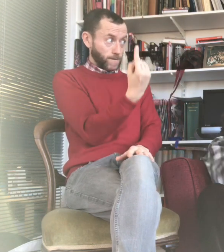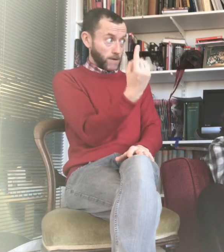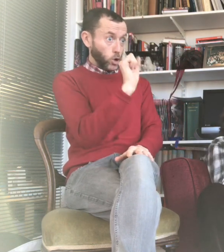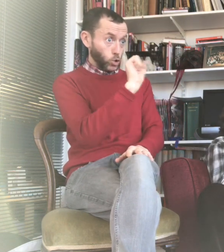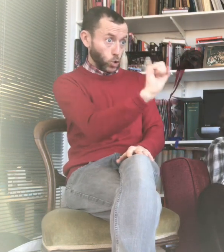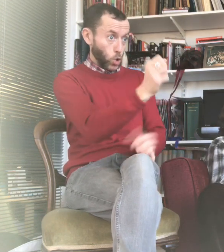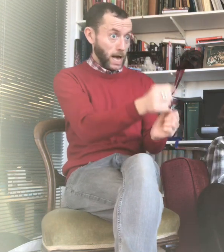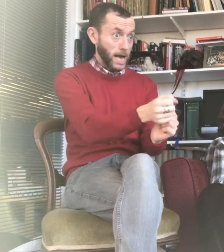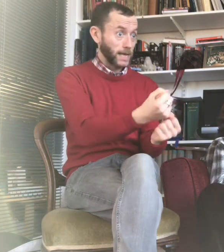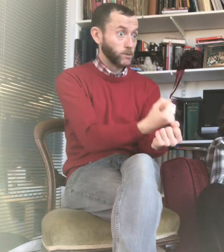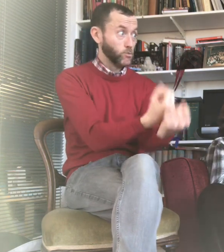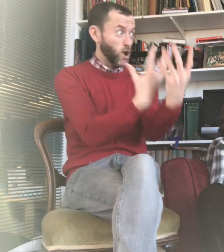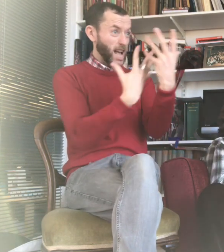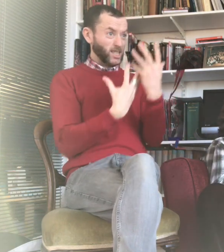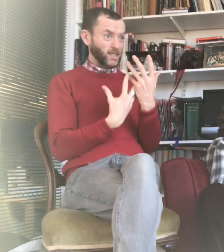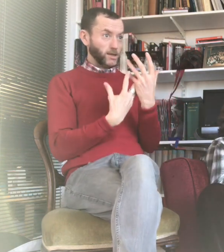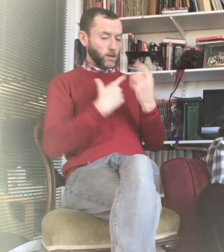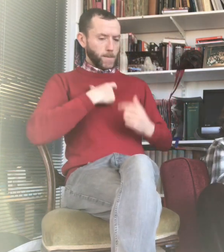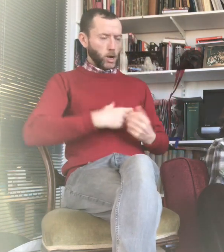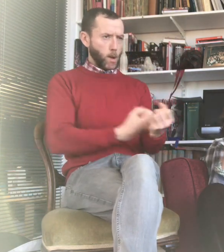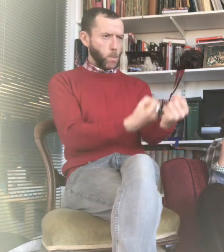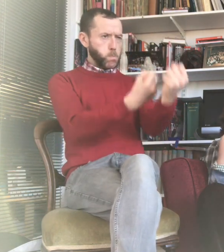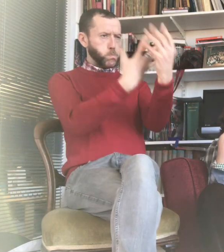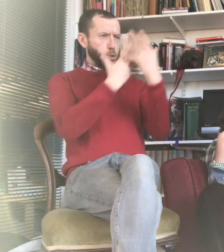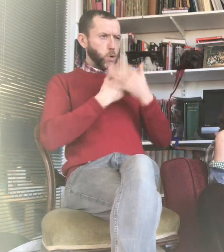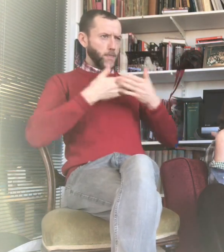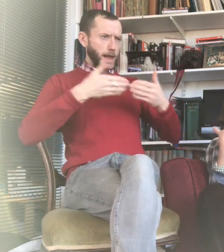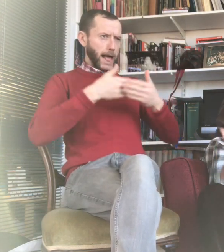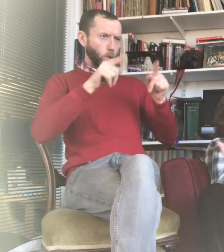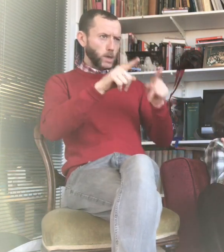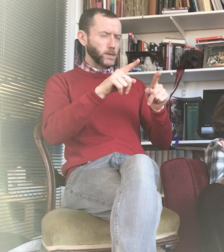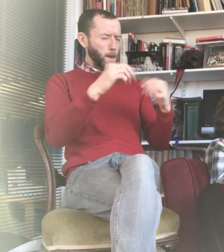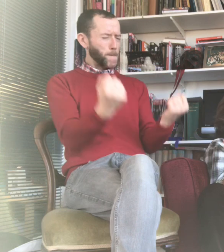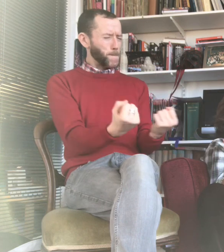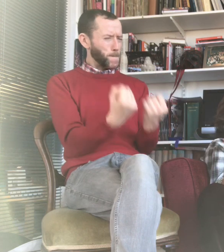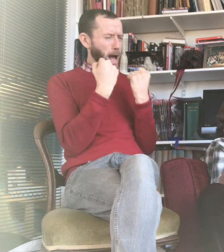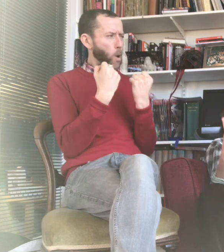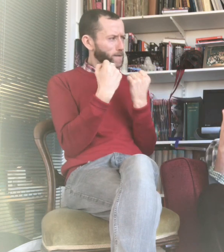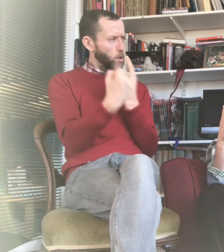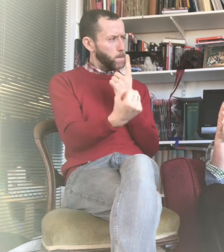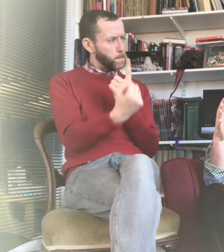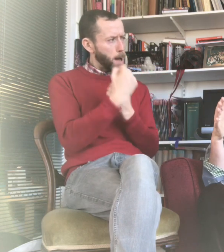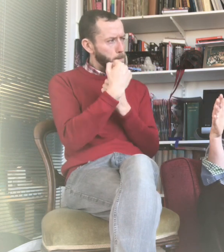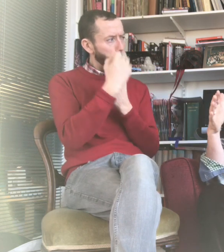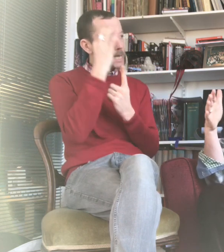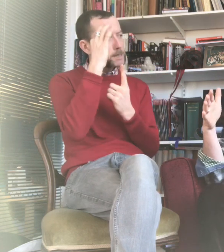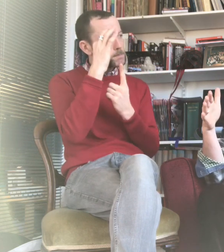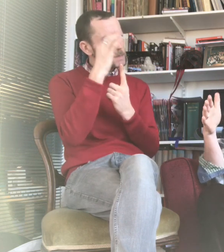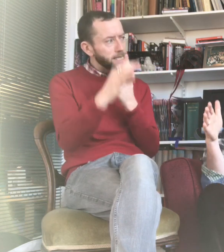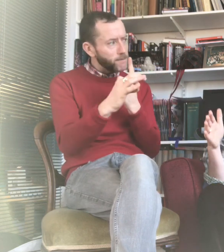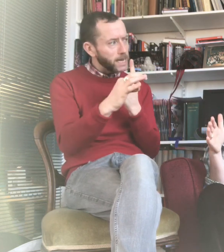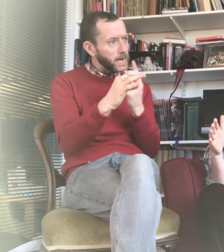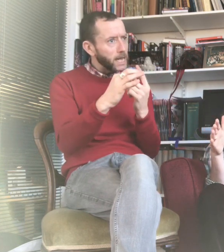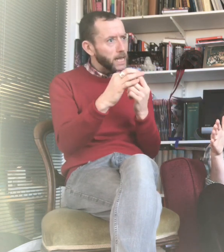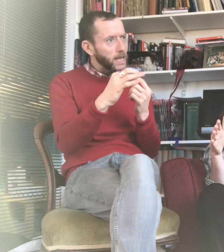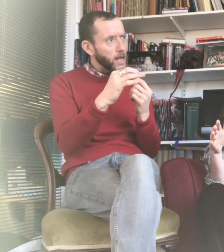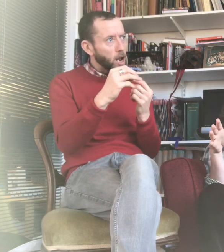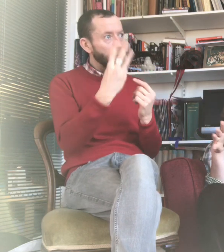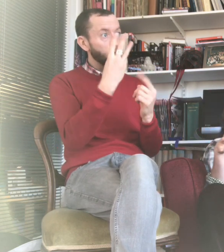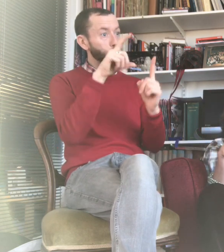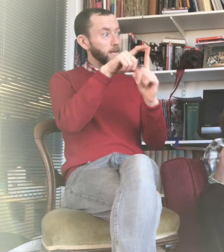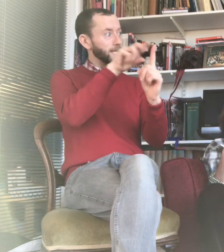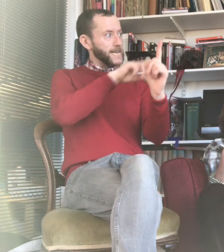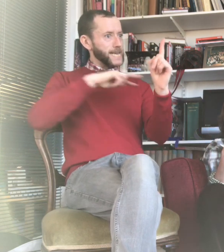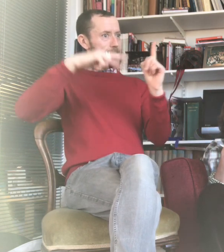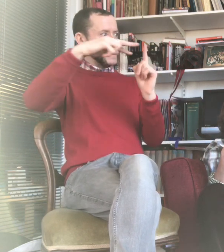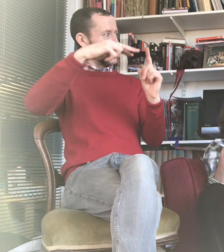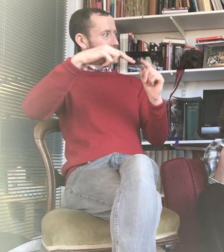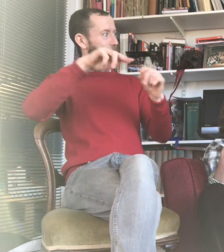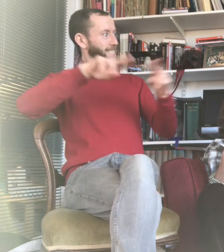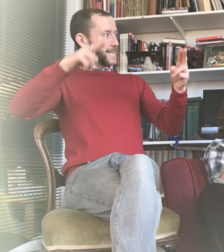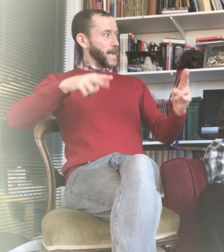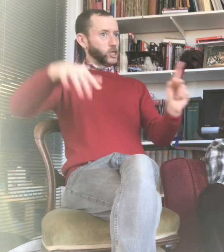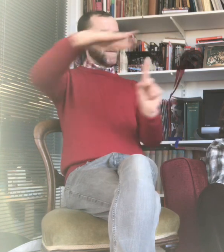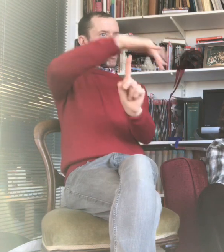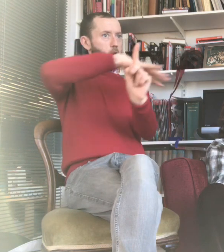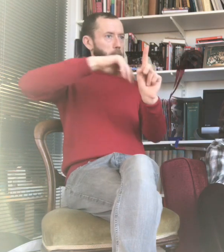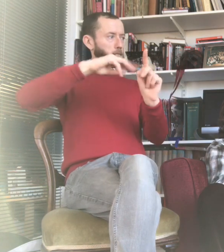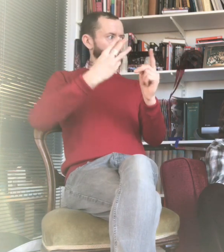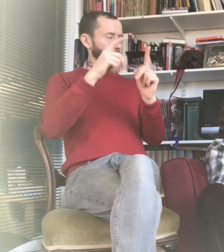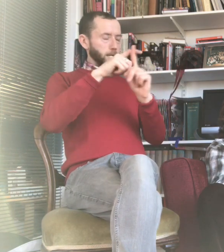through your body was so... powerful. Particularly on a on a 3D stage actually. I have to say